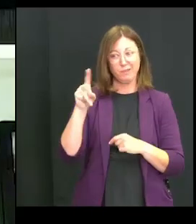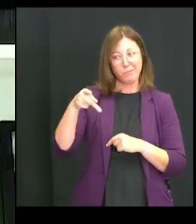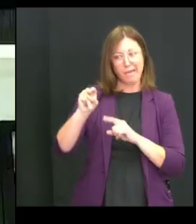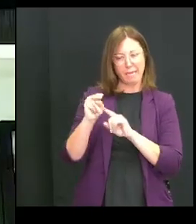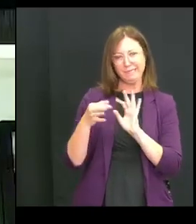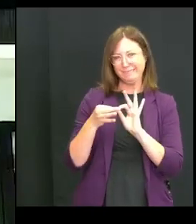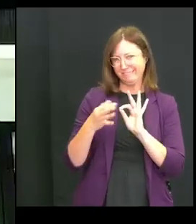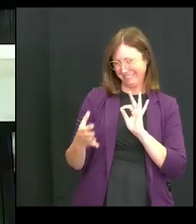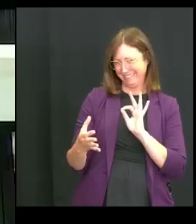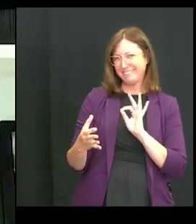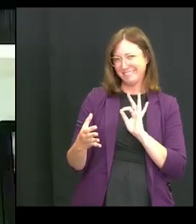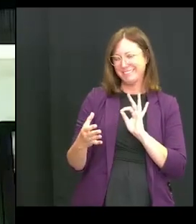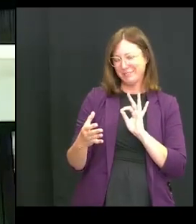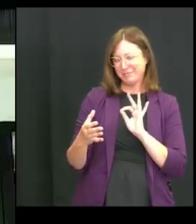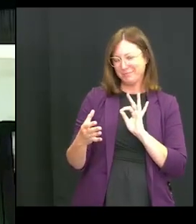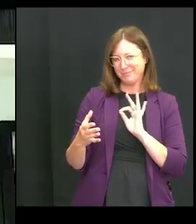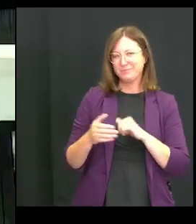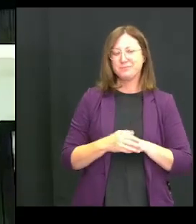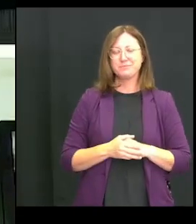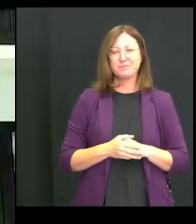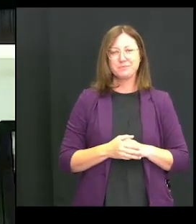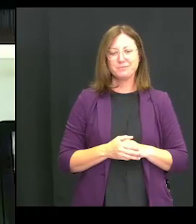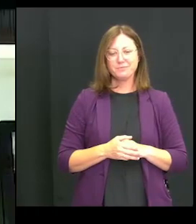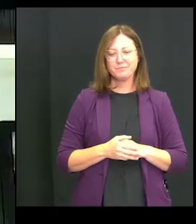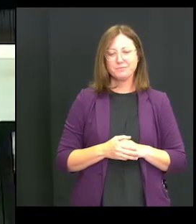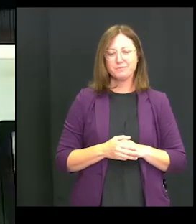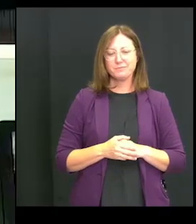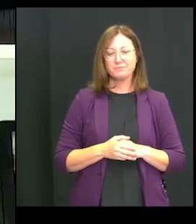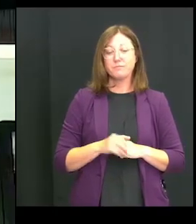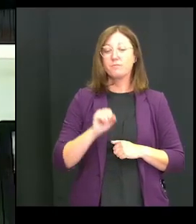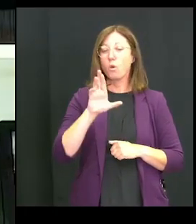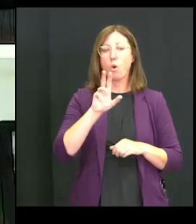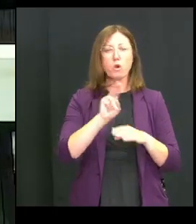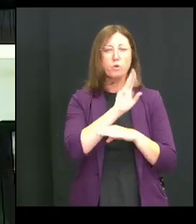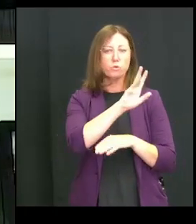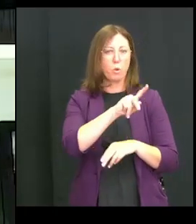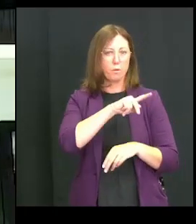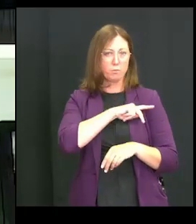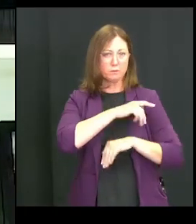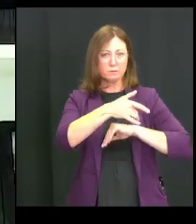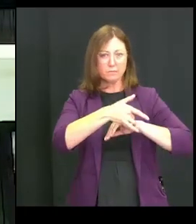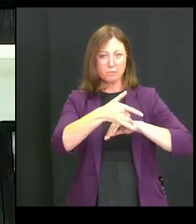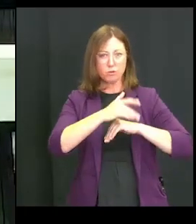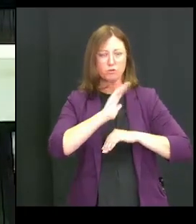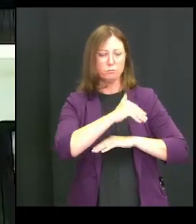if you're currently connected to one, or use a personal device so you can watch the session.